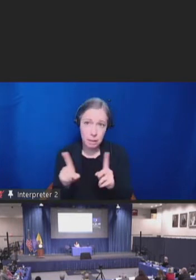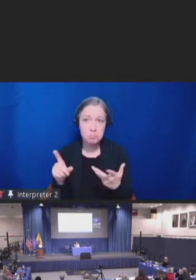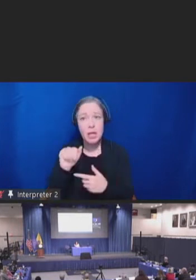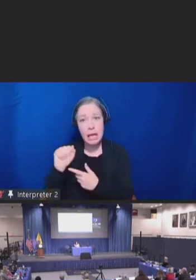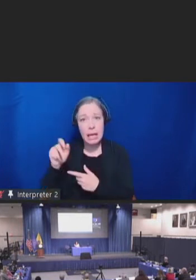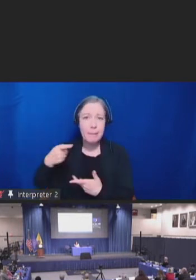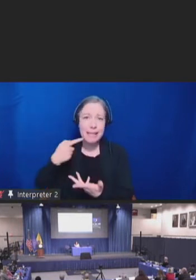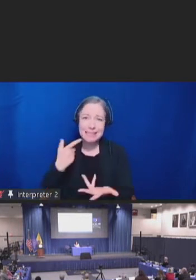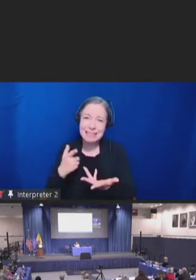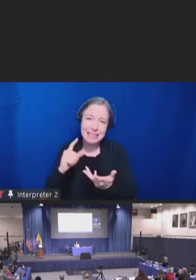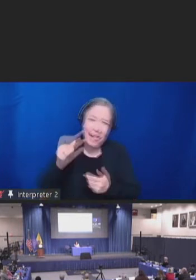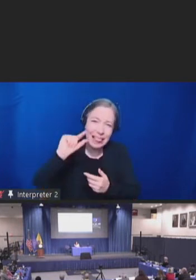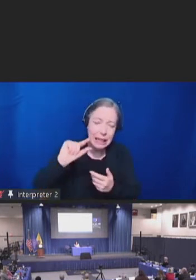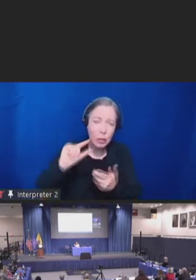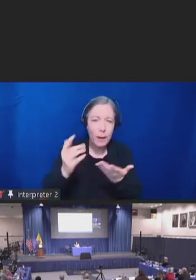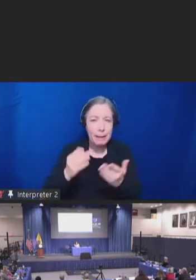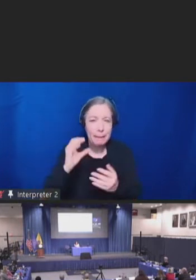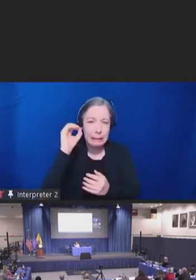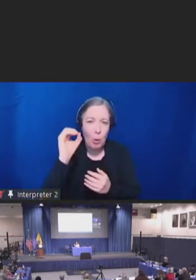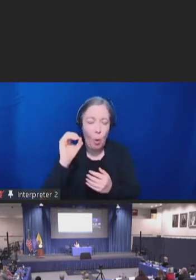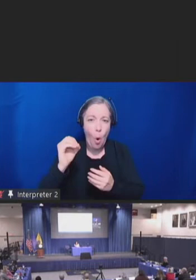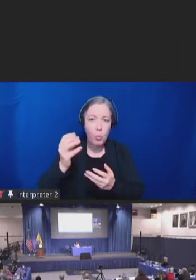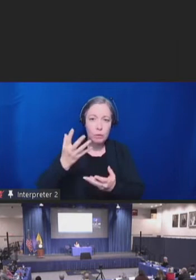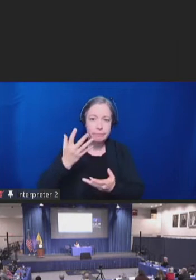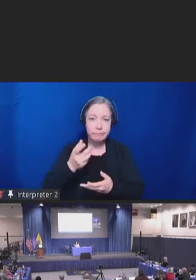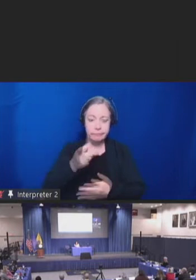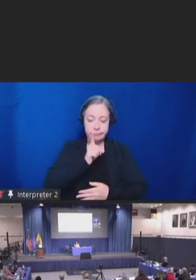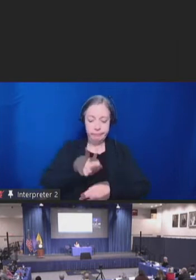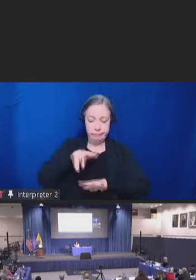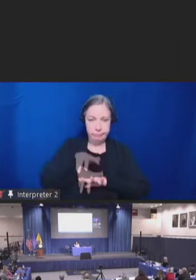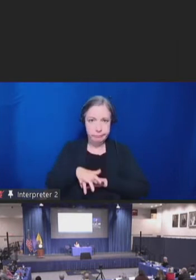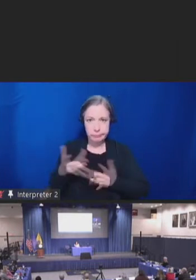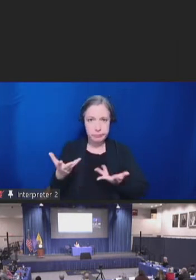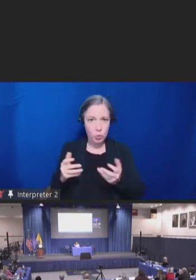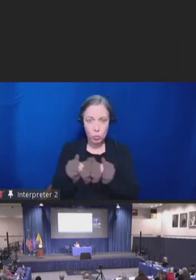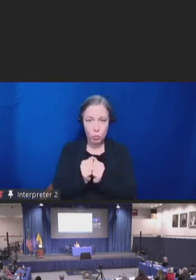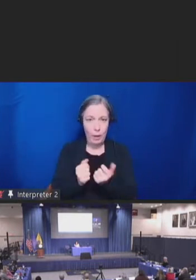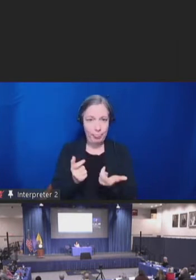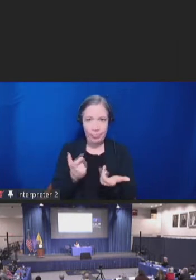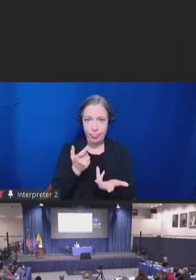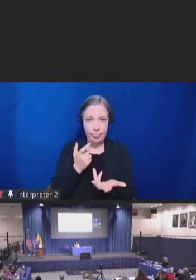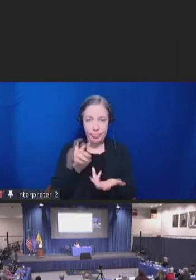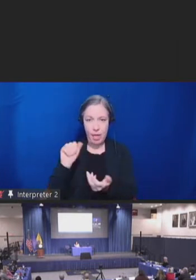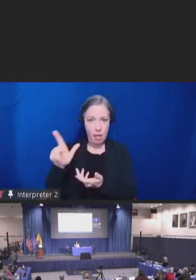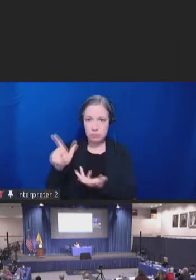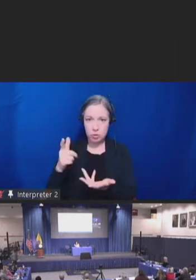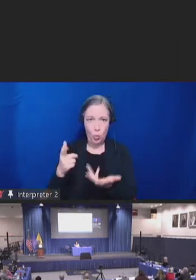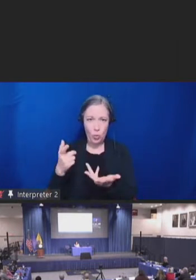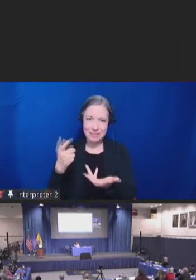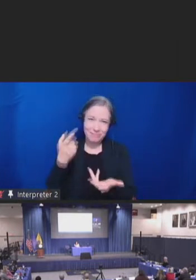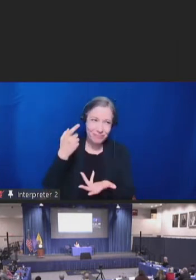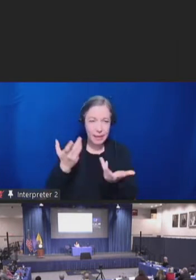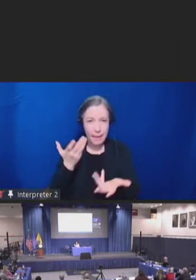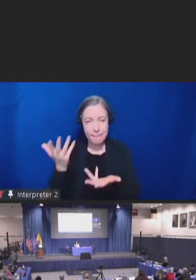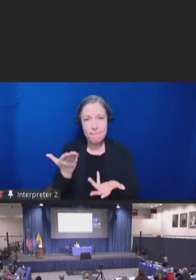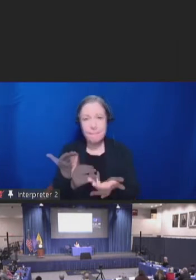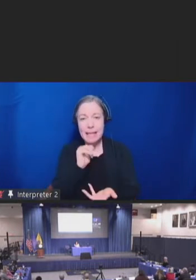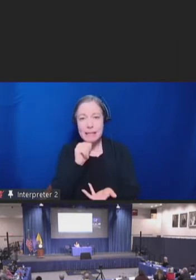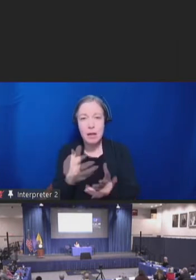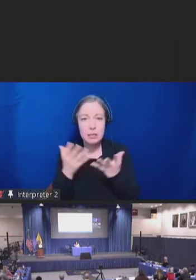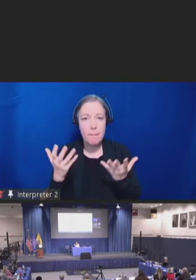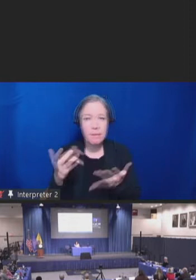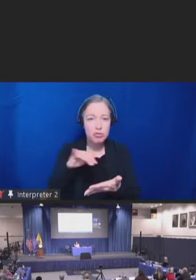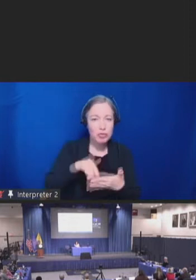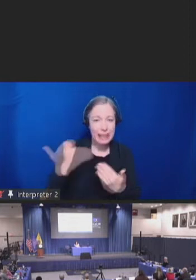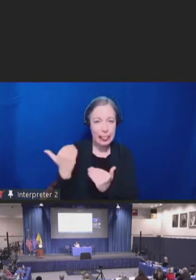And so, it may be less of a study limitation than it first perceived.